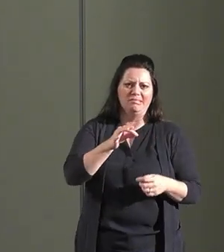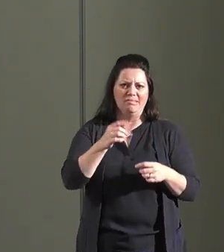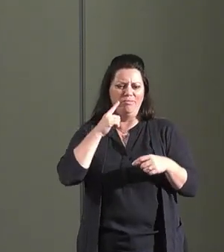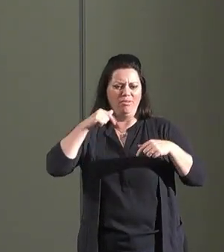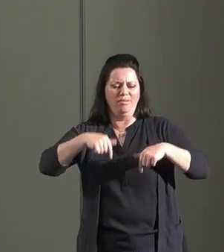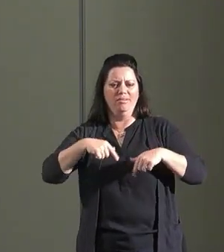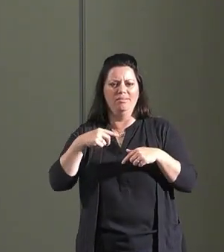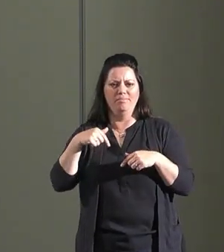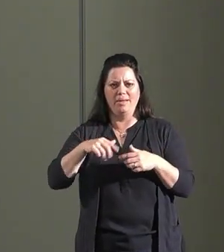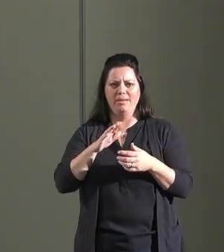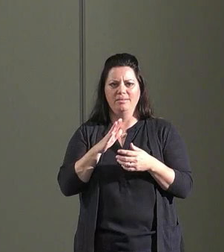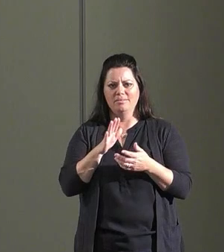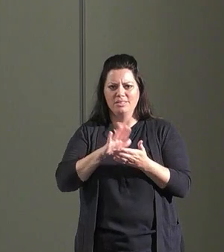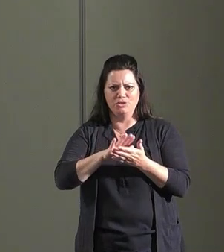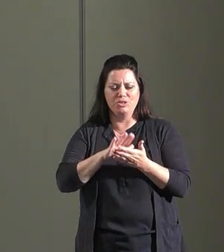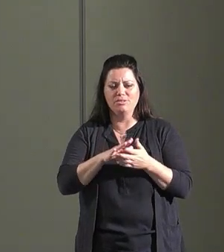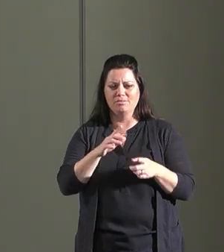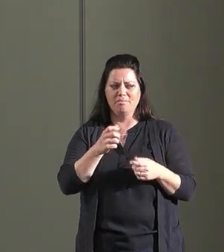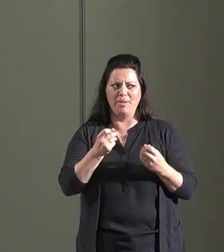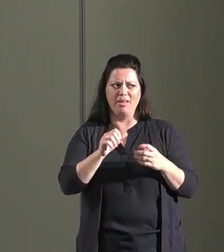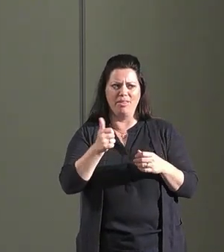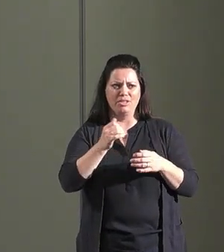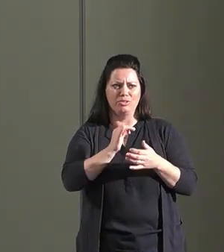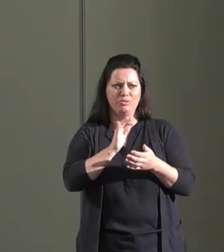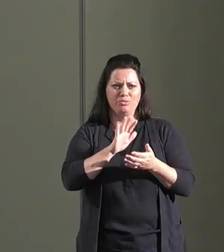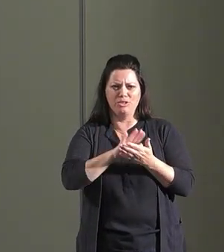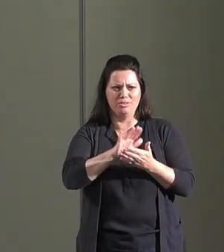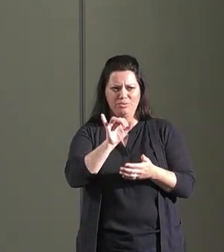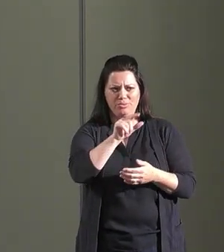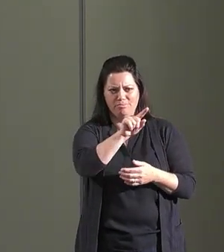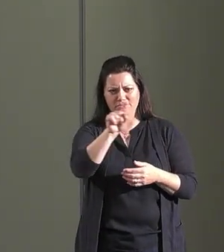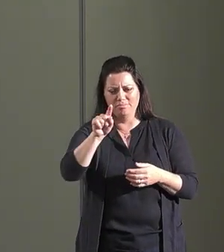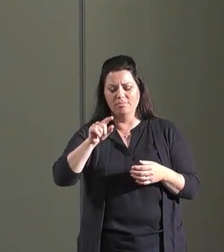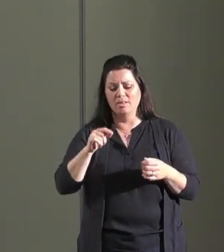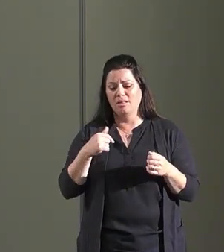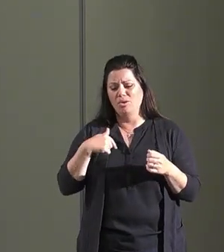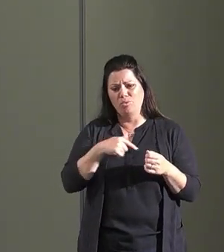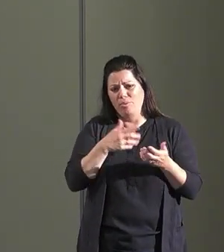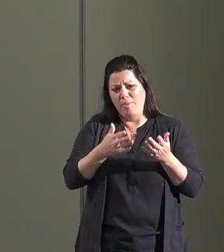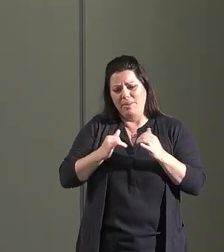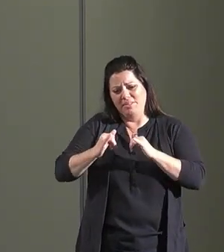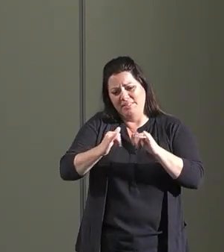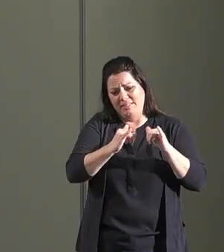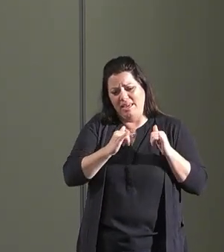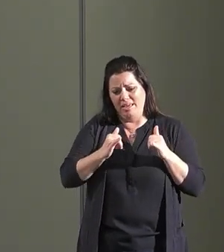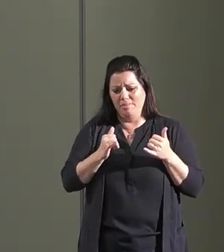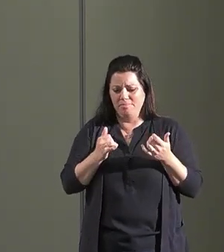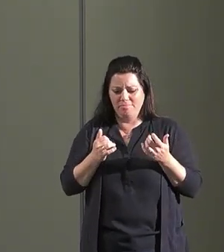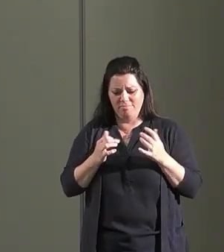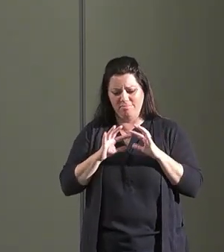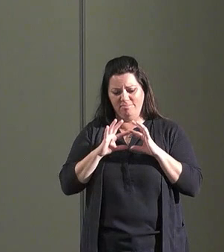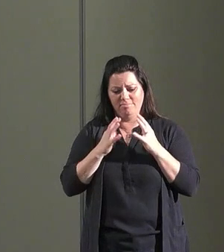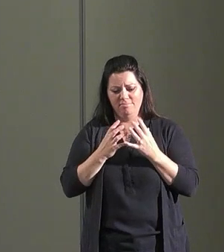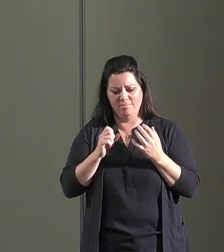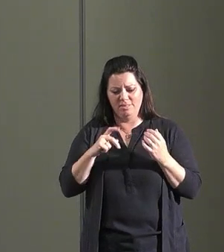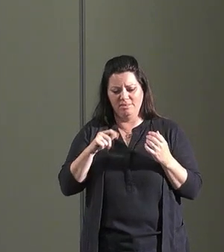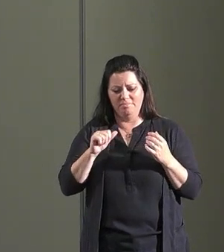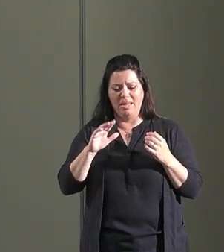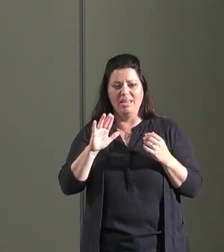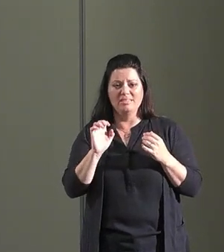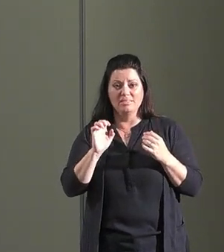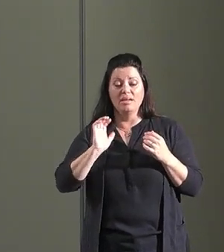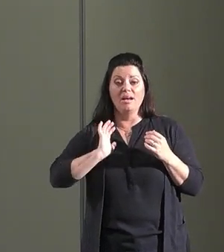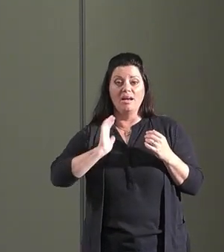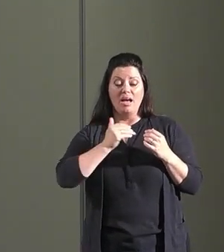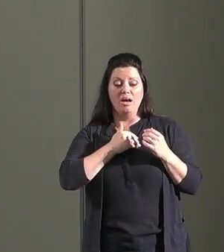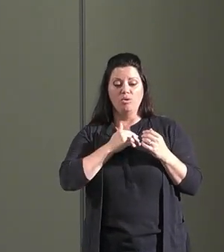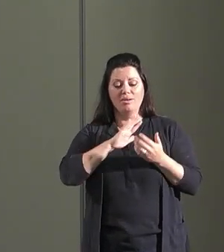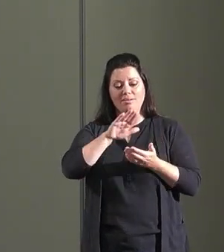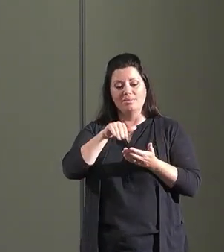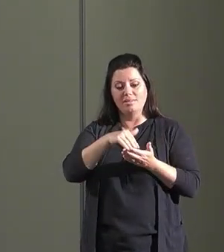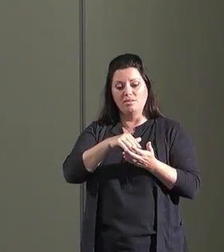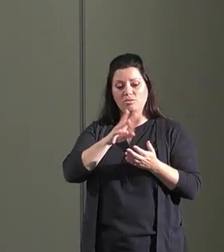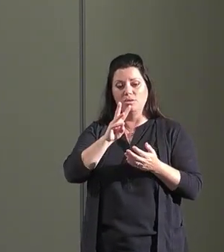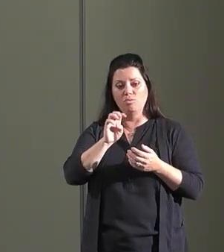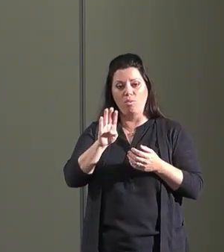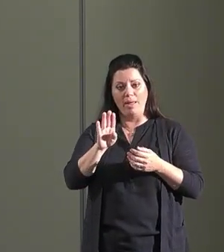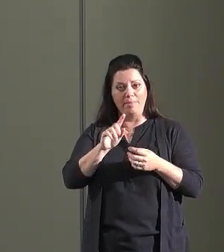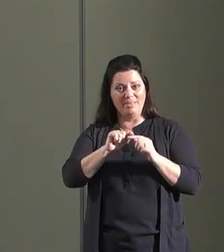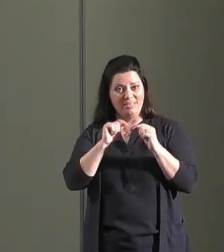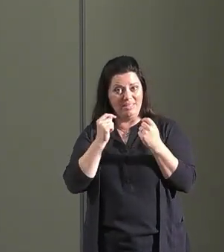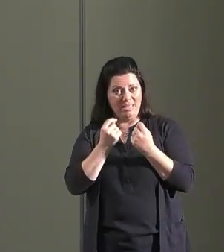do as well. We all probably are in the same space in that, our central web teams get it.